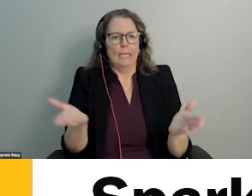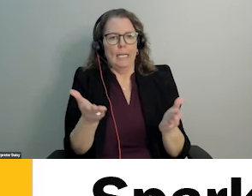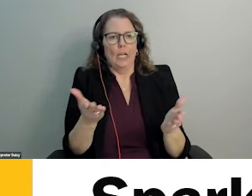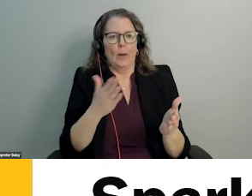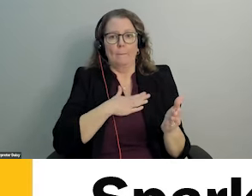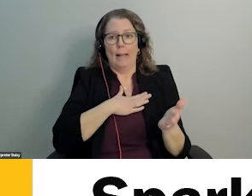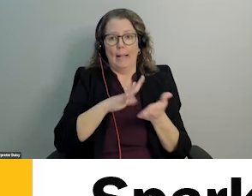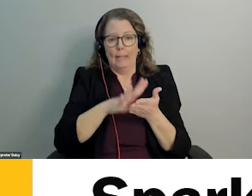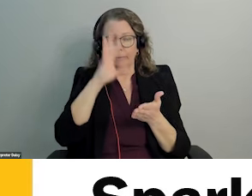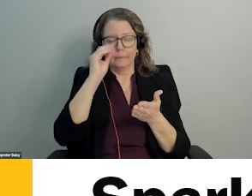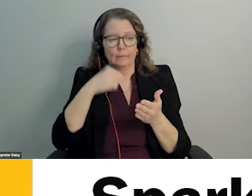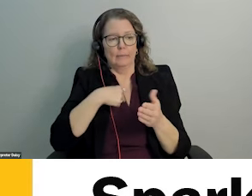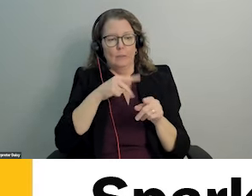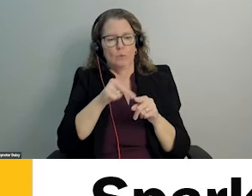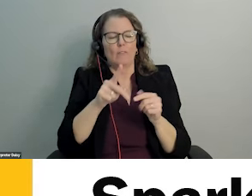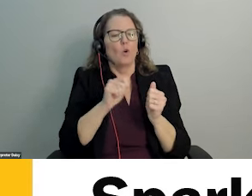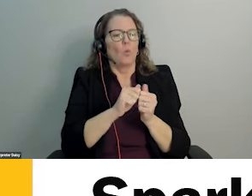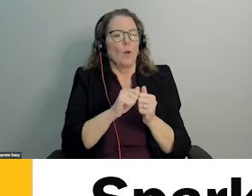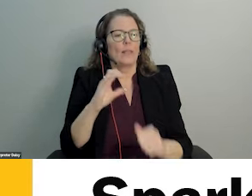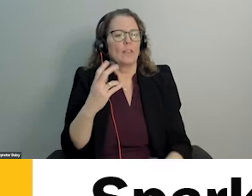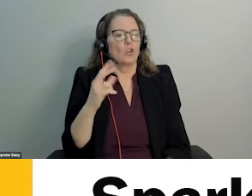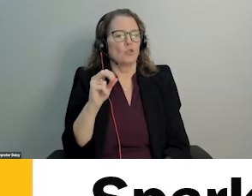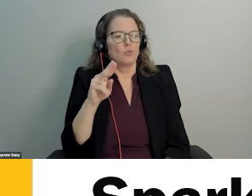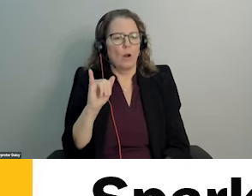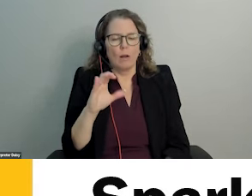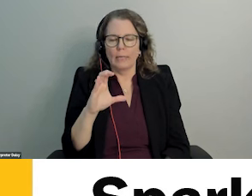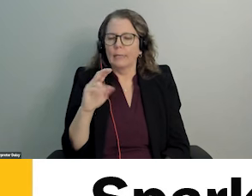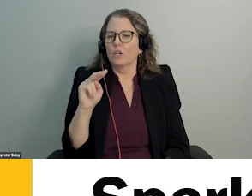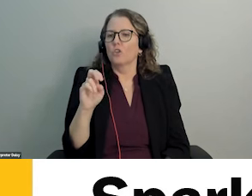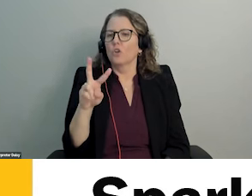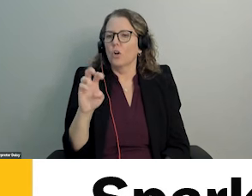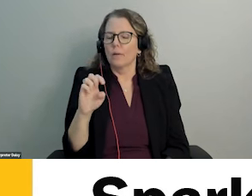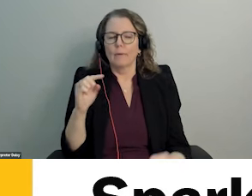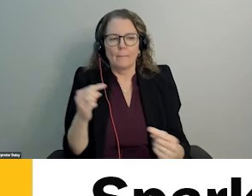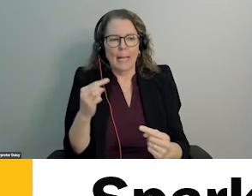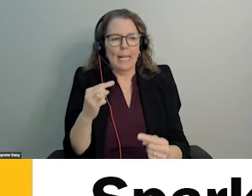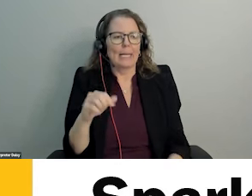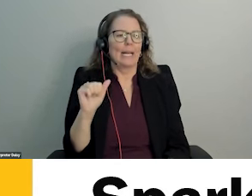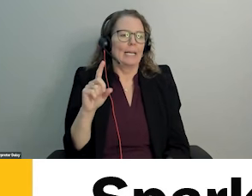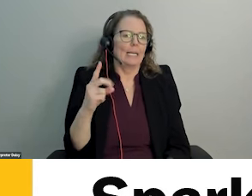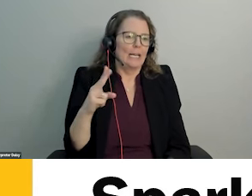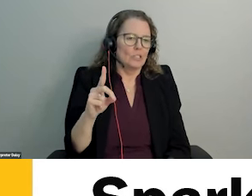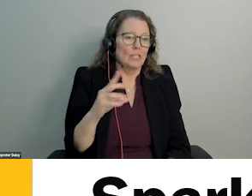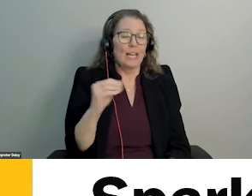I'm a professional with chronic nerve pain, ADHD. I've given up running between kind of